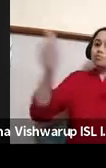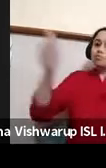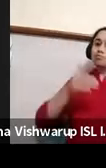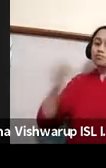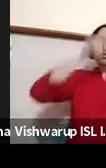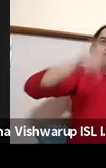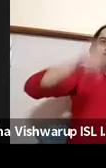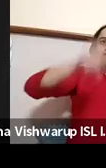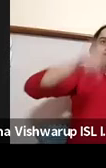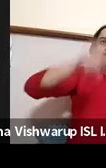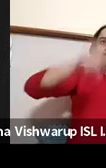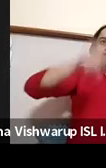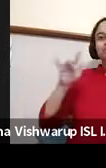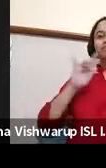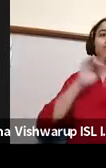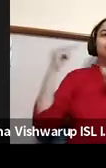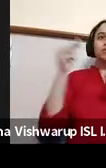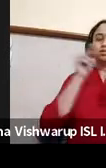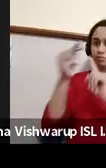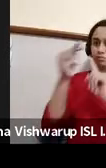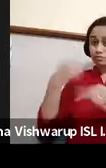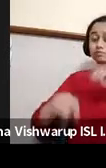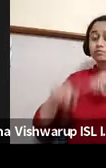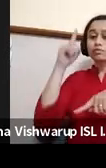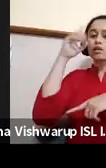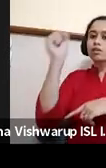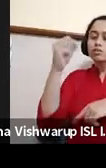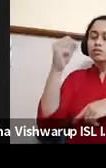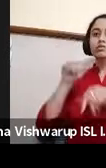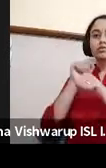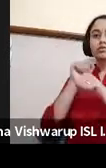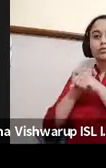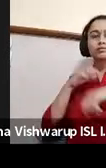into this studio and the consideration of his work significance in the global context